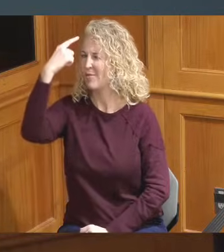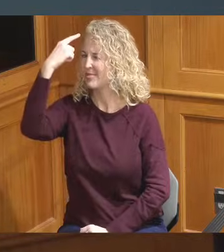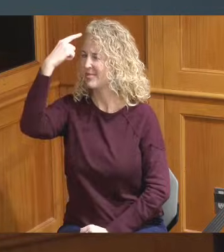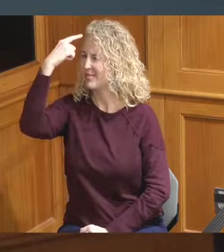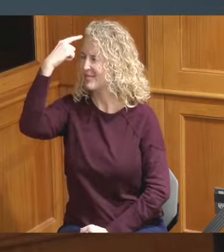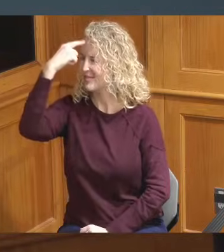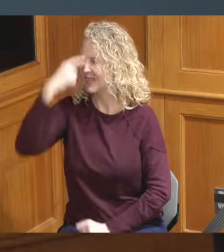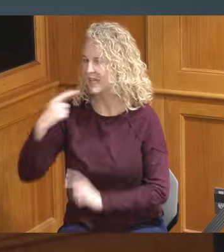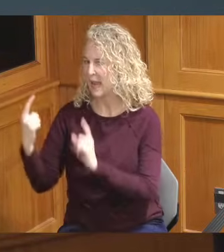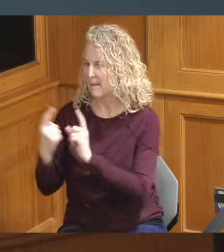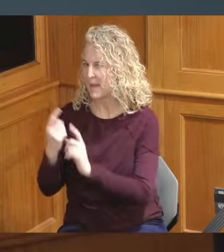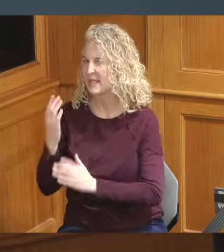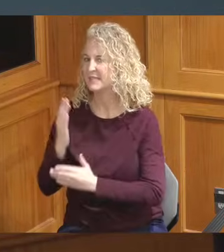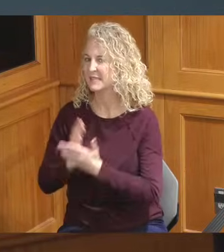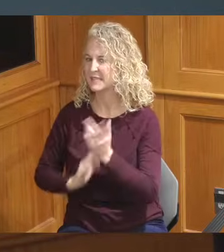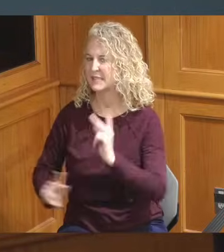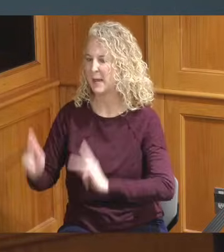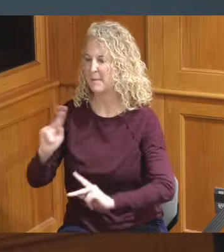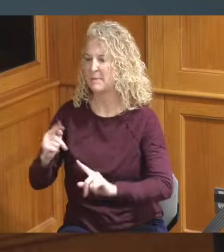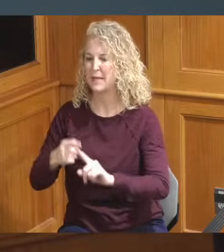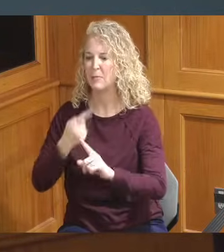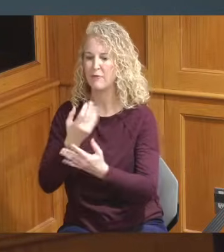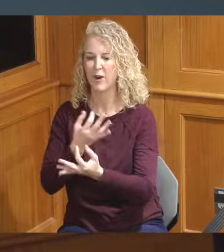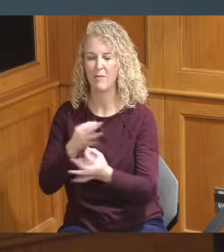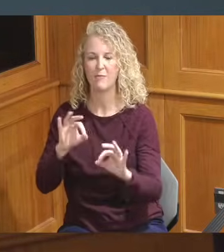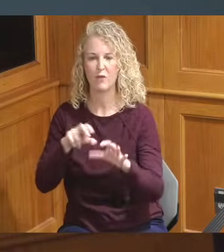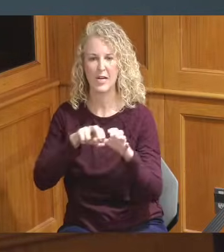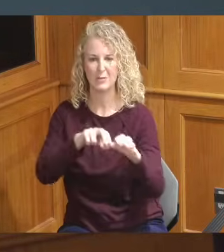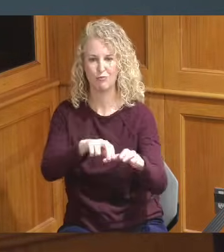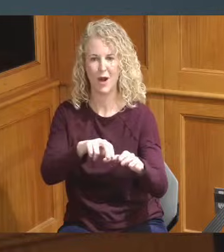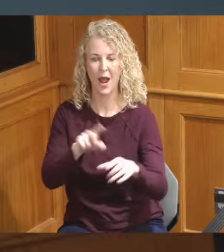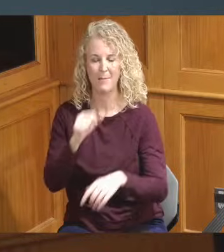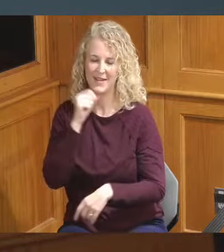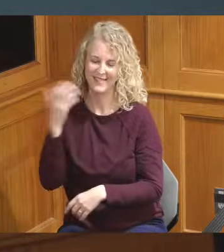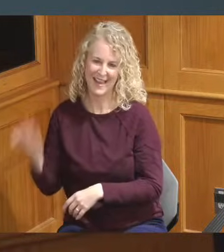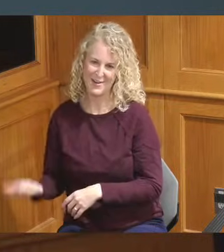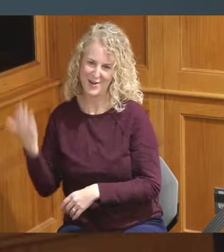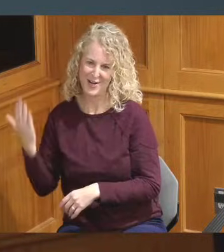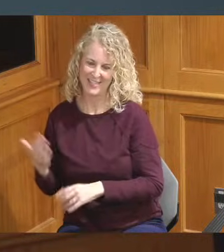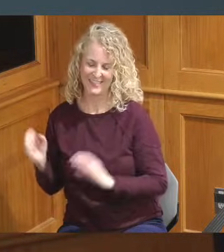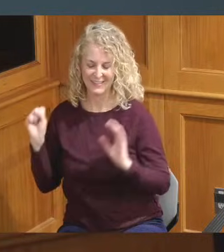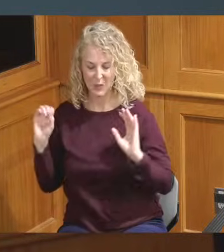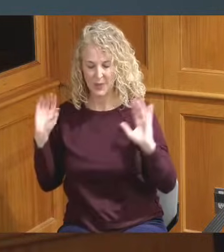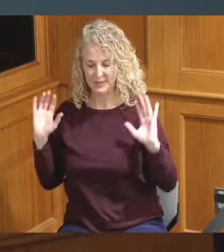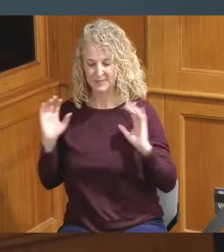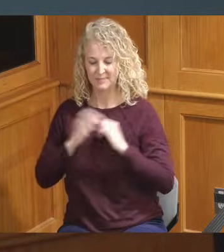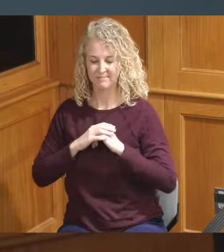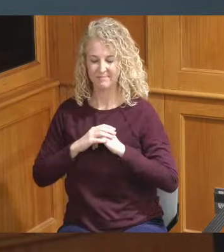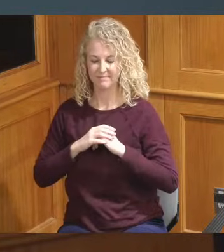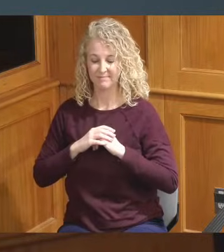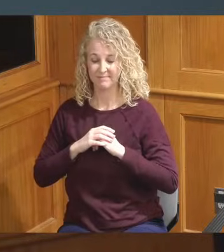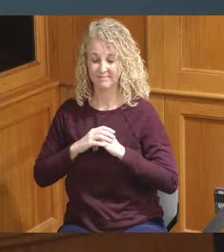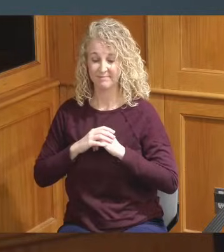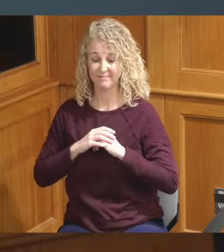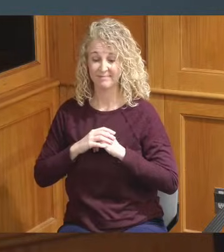I met some of the street riders, but not her. So you're blessed to have had her and I know